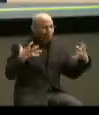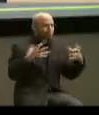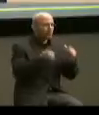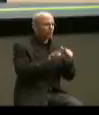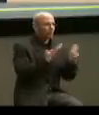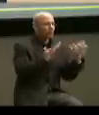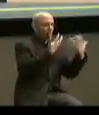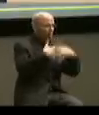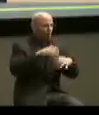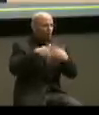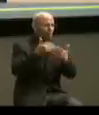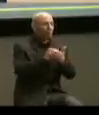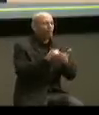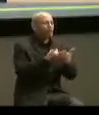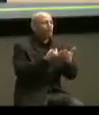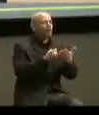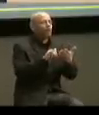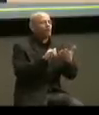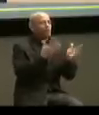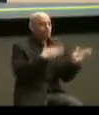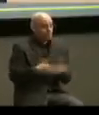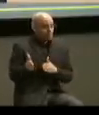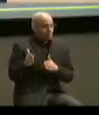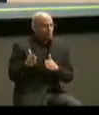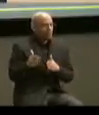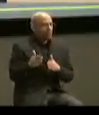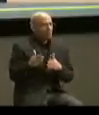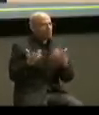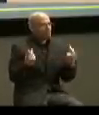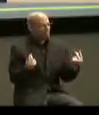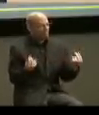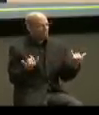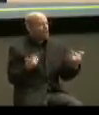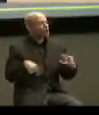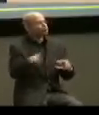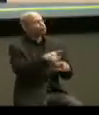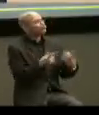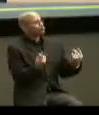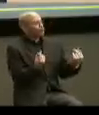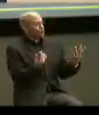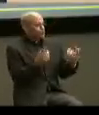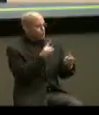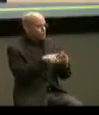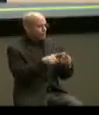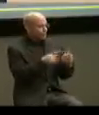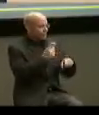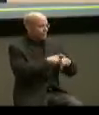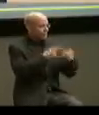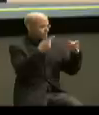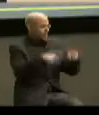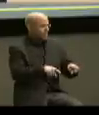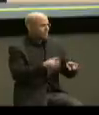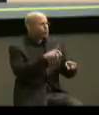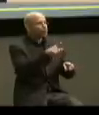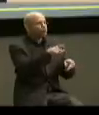LOTS OF OTHER THINGS IN THE INTERIM, WHAT ARE YOU GOING TO DO SO THAT WHEN THE TIME COMES YOU'RE READY TO BE A FULL